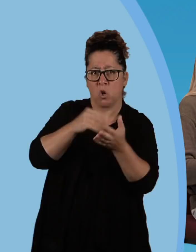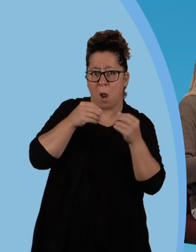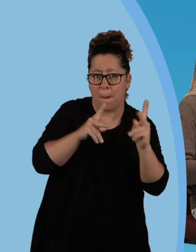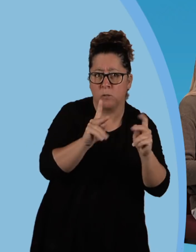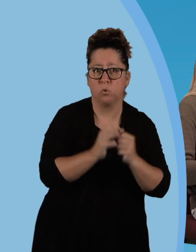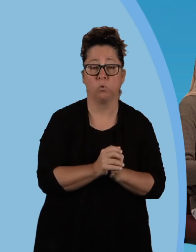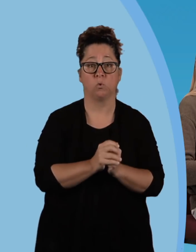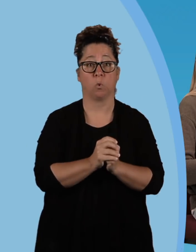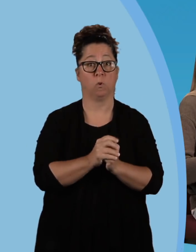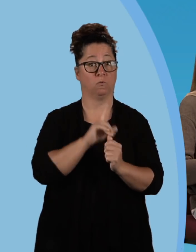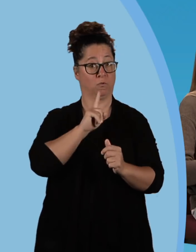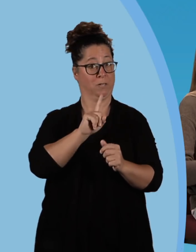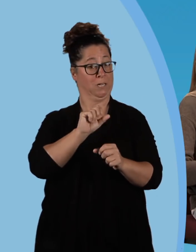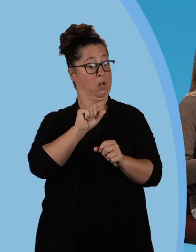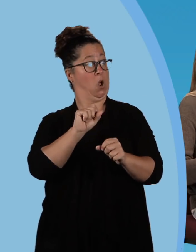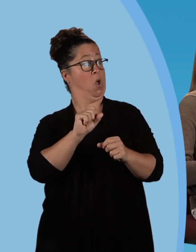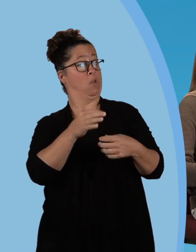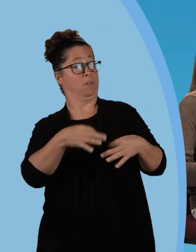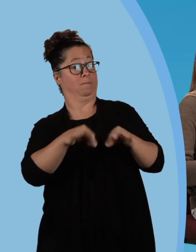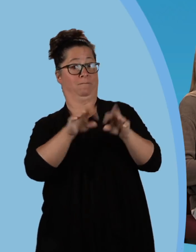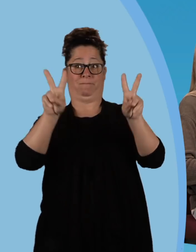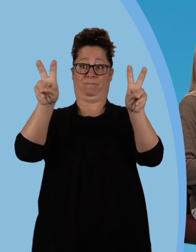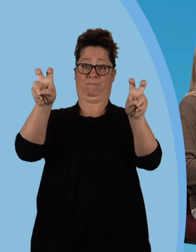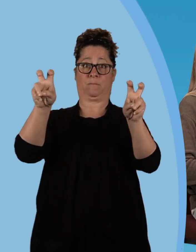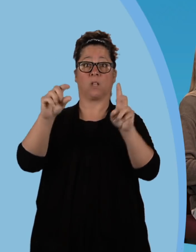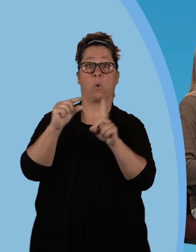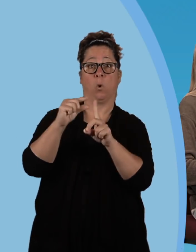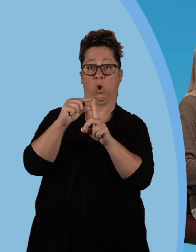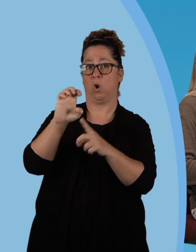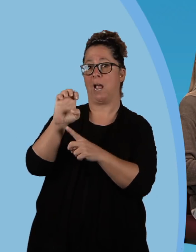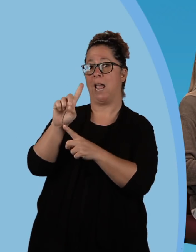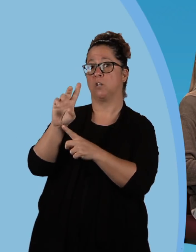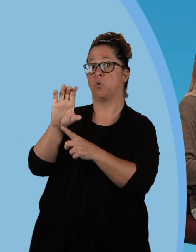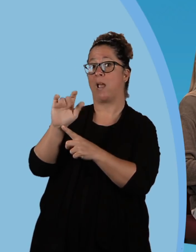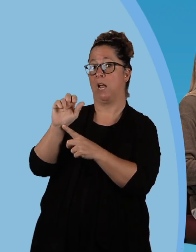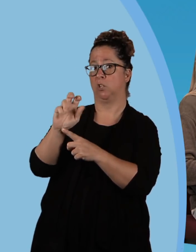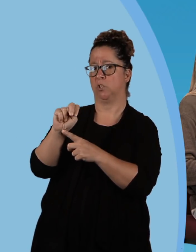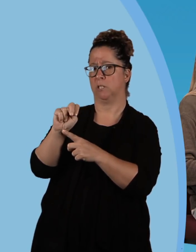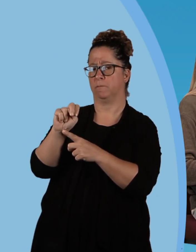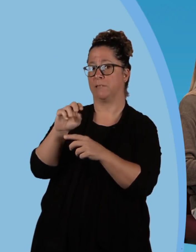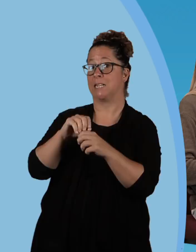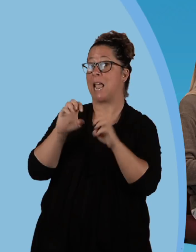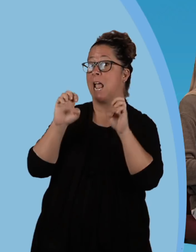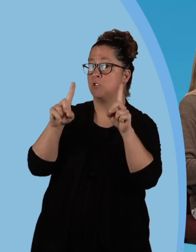the word education in "educational interpreter" is really an important word.